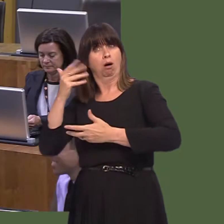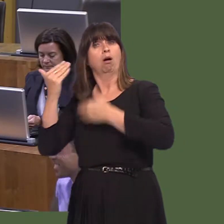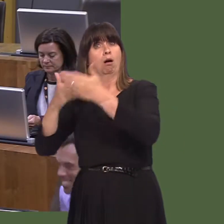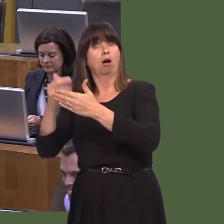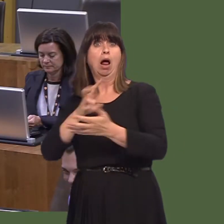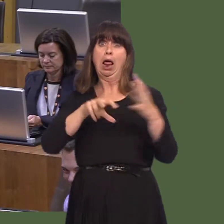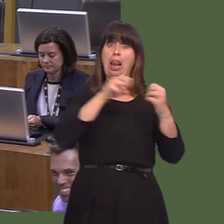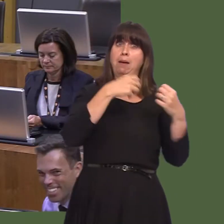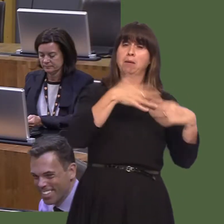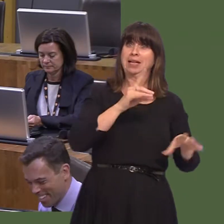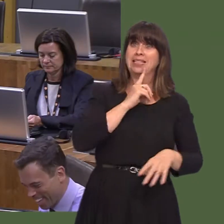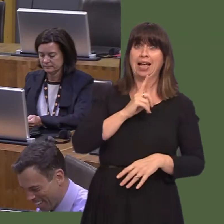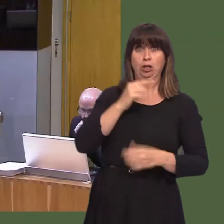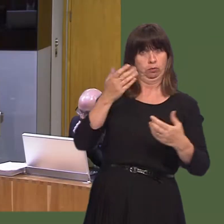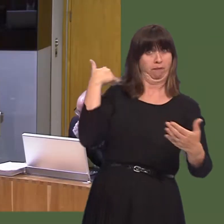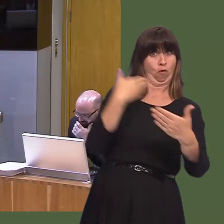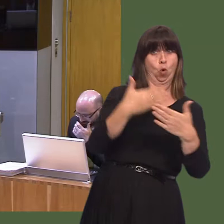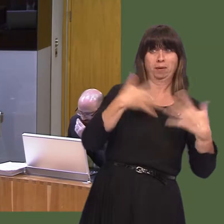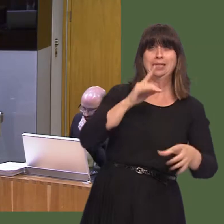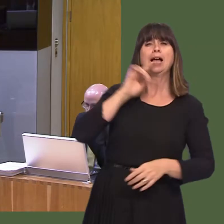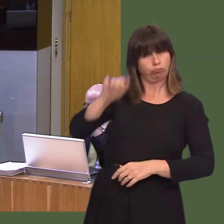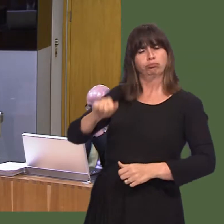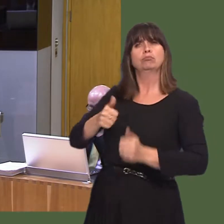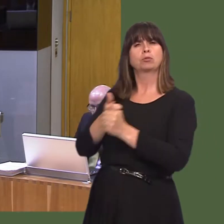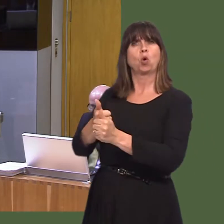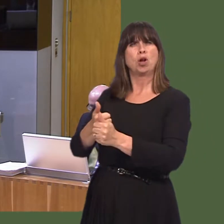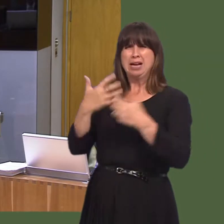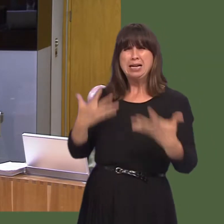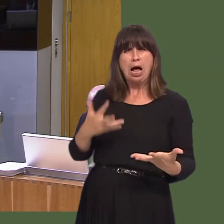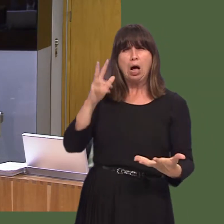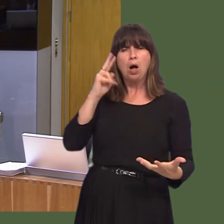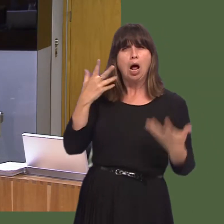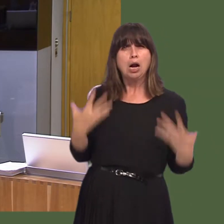But instead of welcoming that, they say they'll vote down any deal based on it to try and